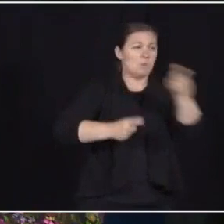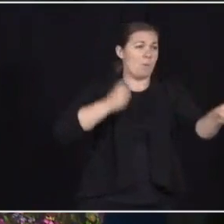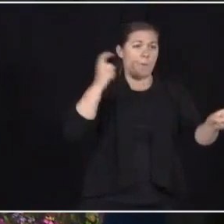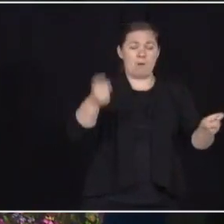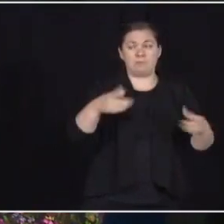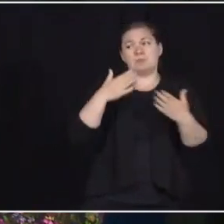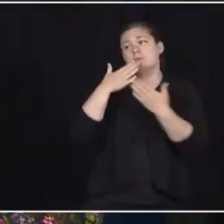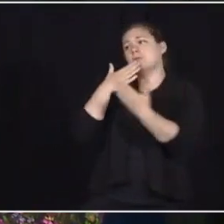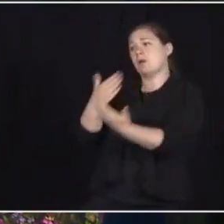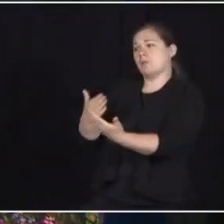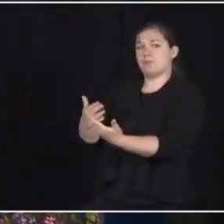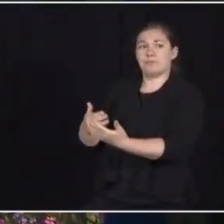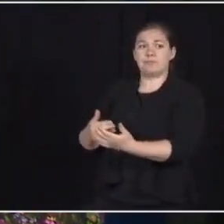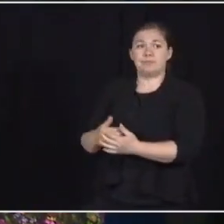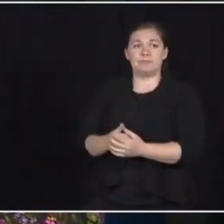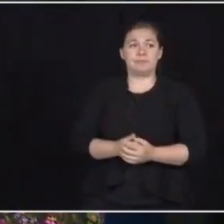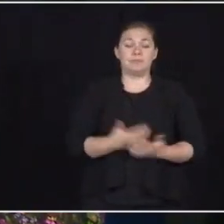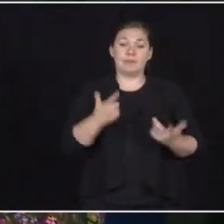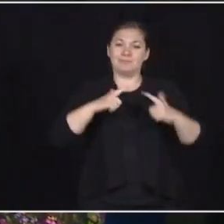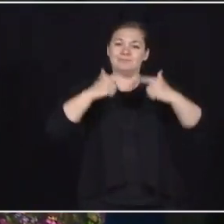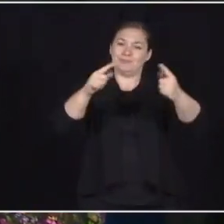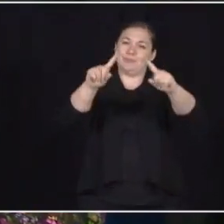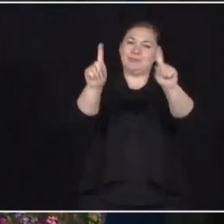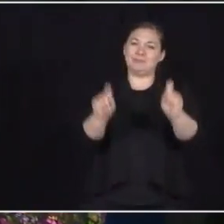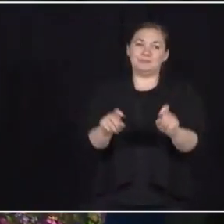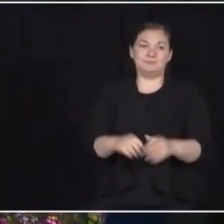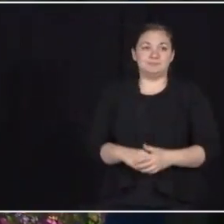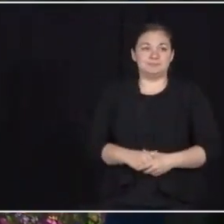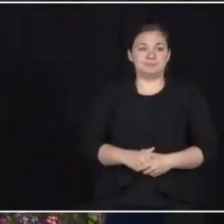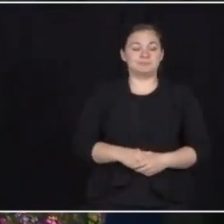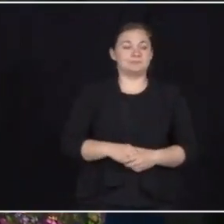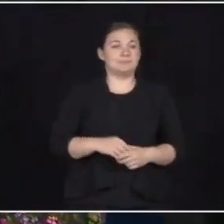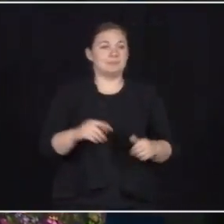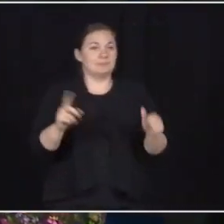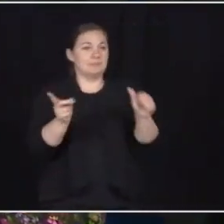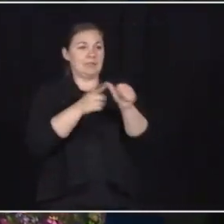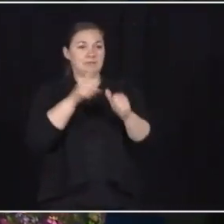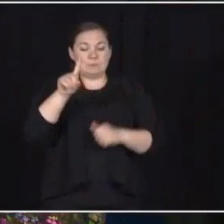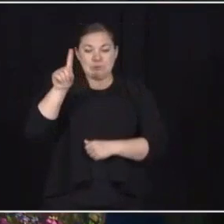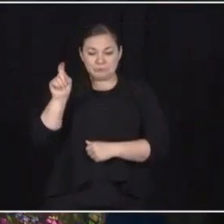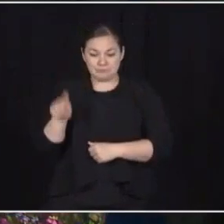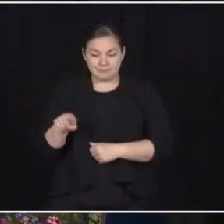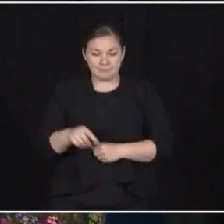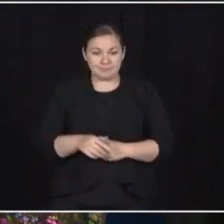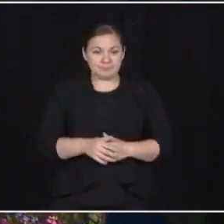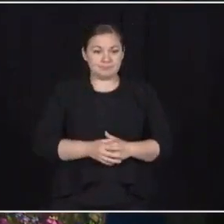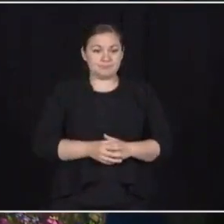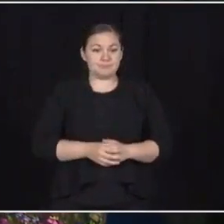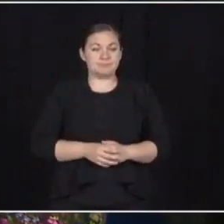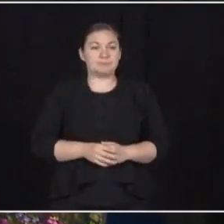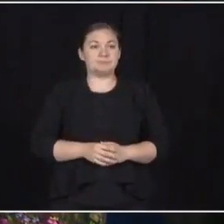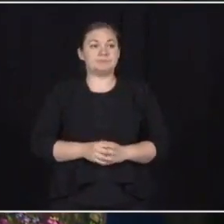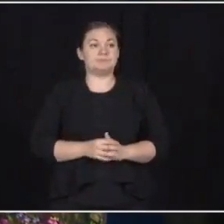in all different areas that you are donating. So, thank you. I appreciate it. Now we will take questions. First question.